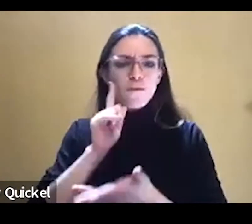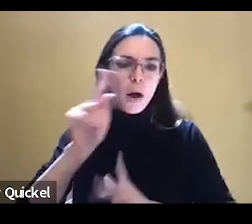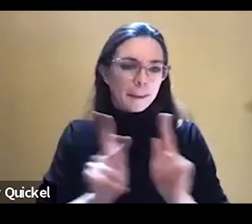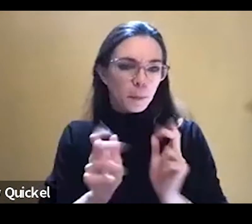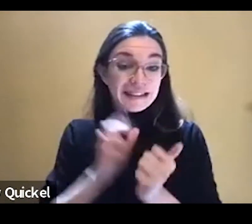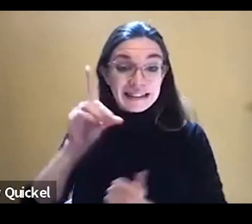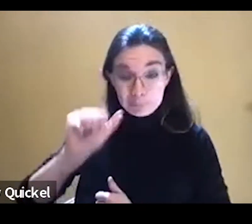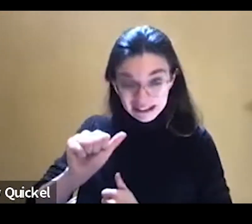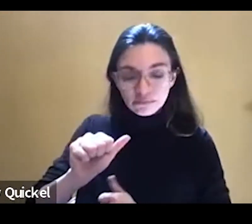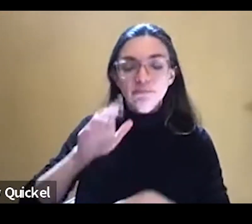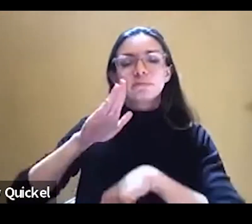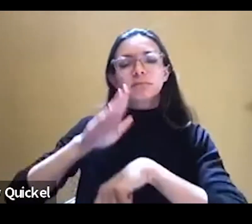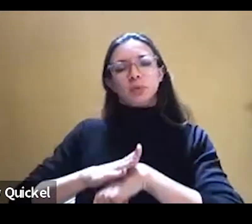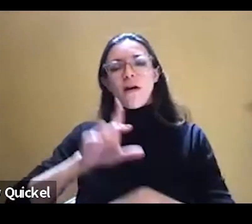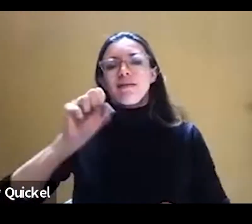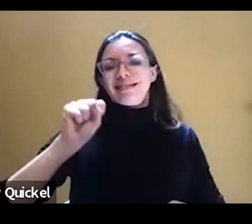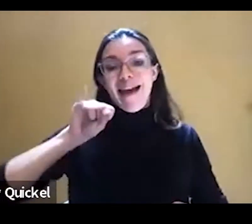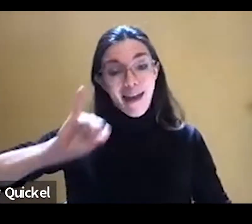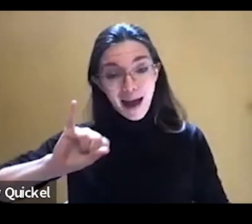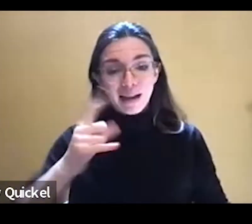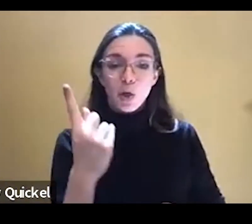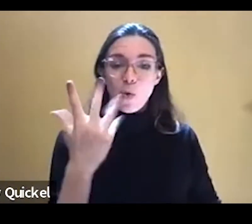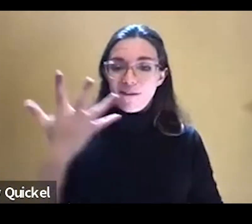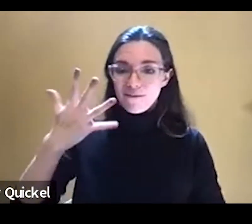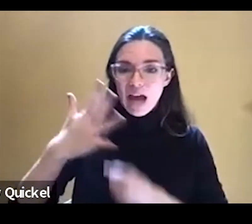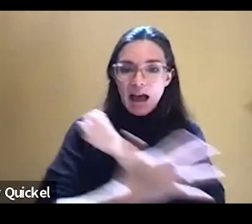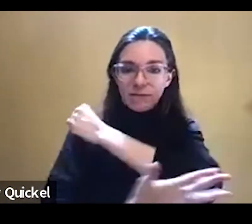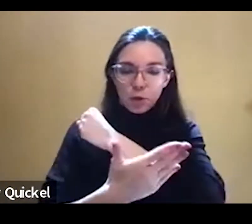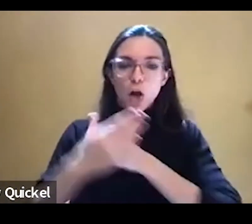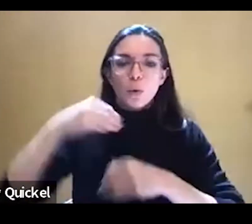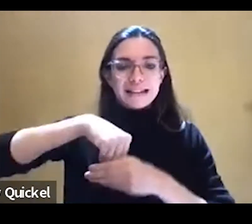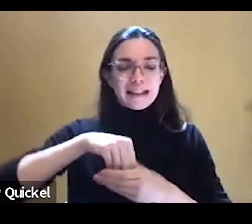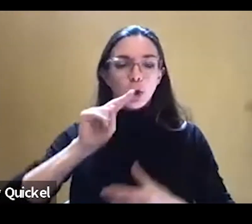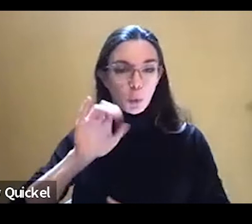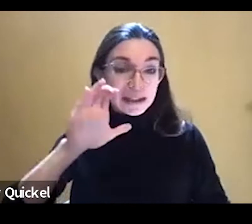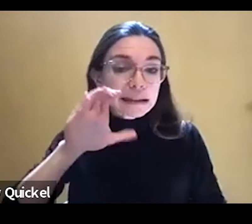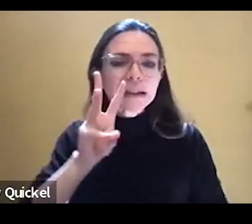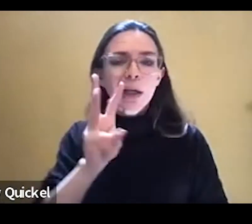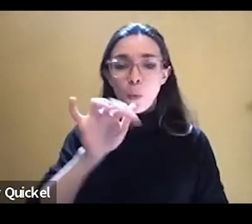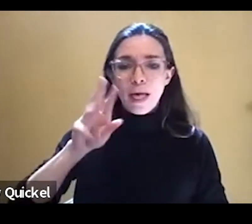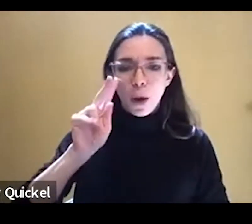People with Disabilities. It was on Staten Island, one of five boroughs of New York